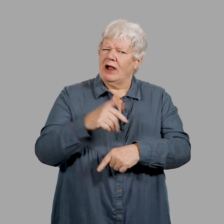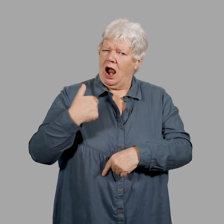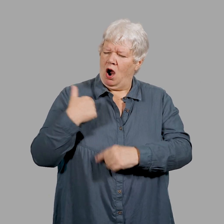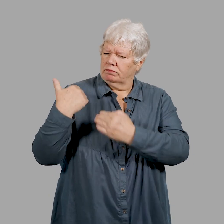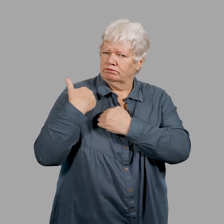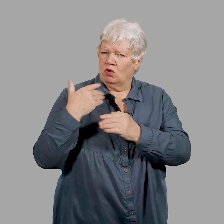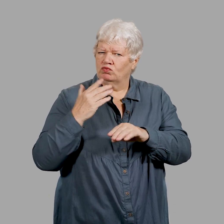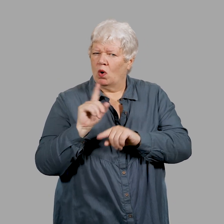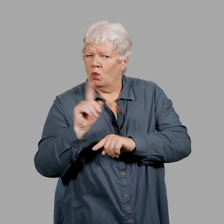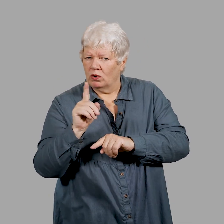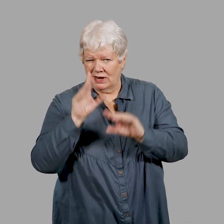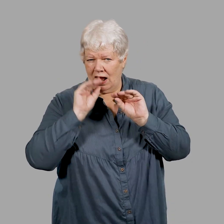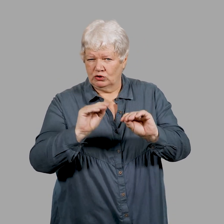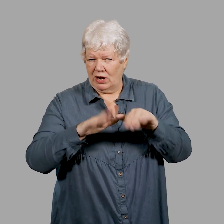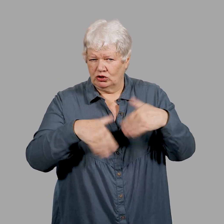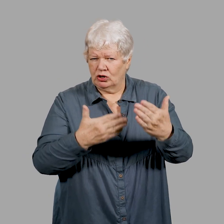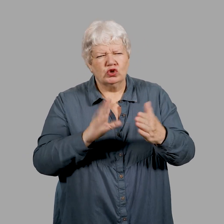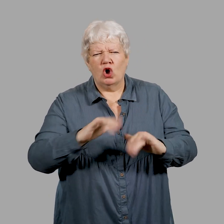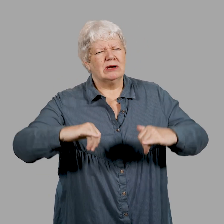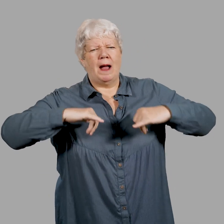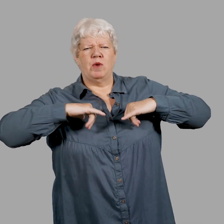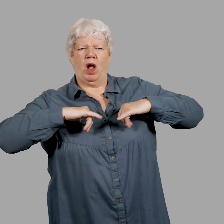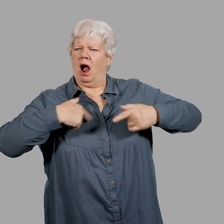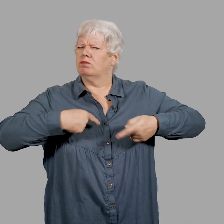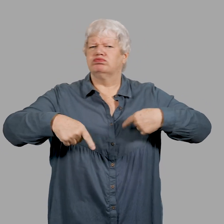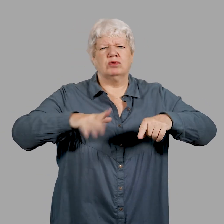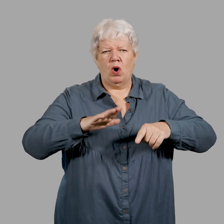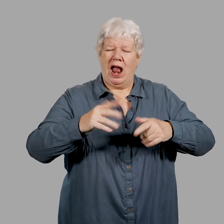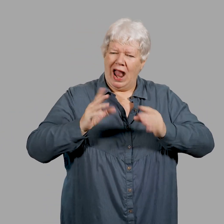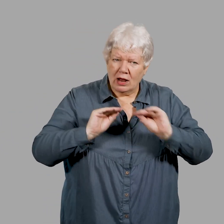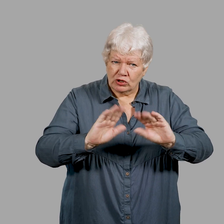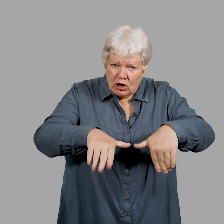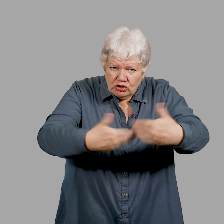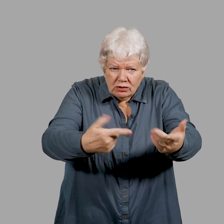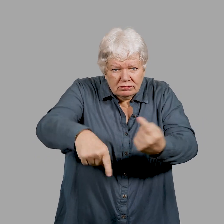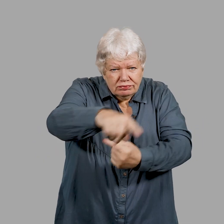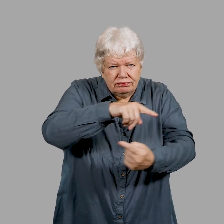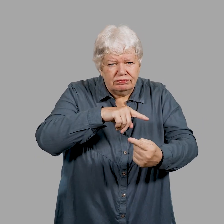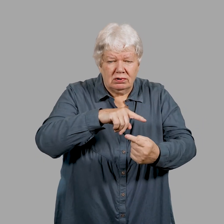our role as an education provider, rather than as an employer.